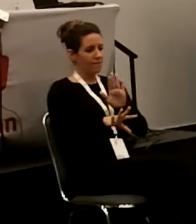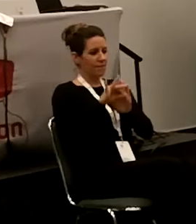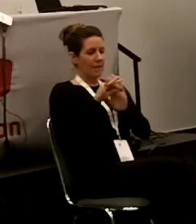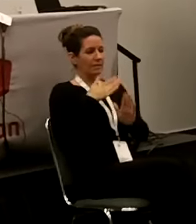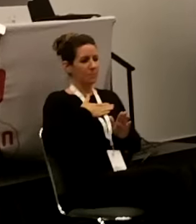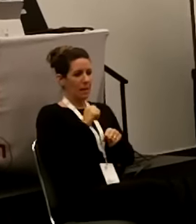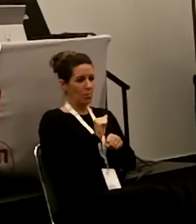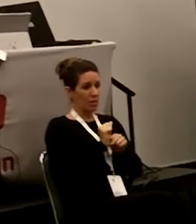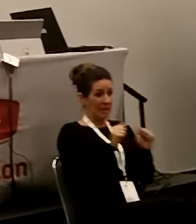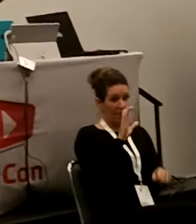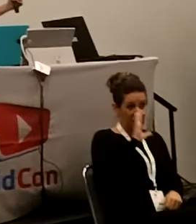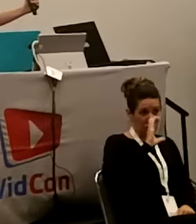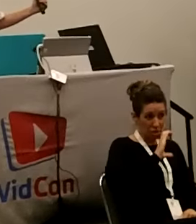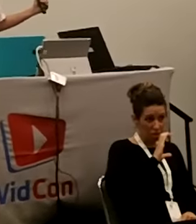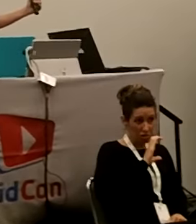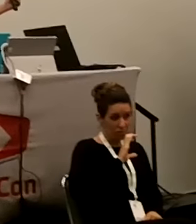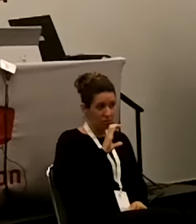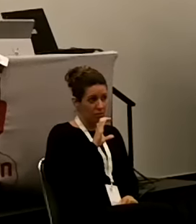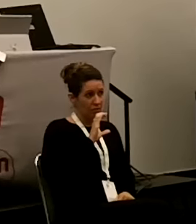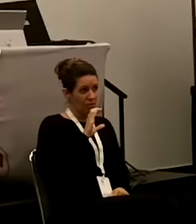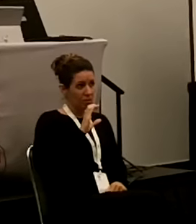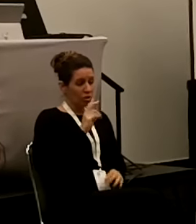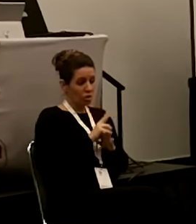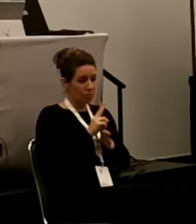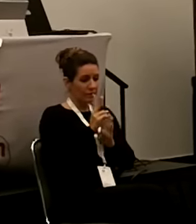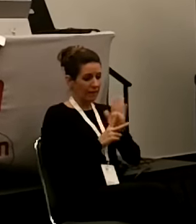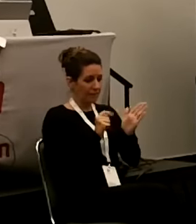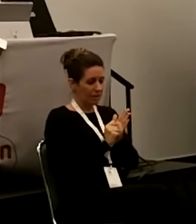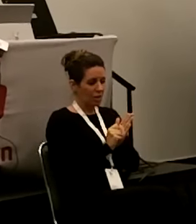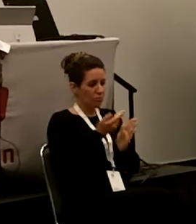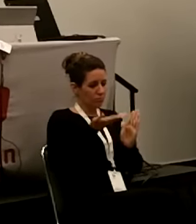Can they search by videos that are captioned, or...?